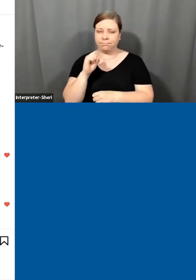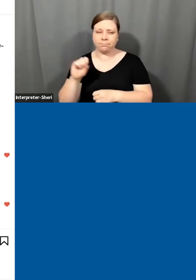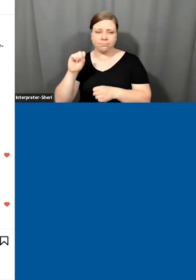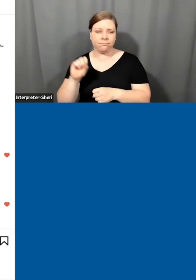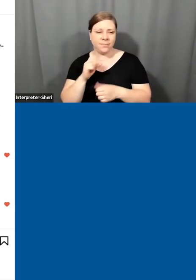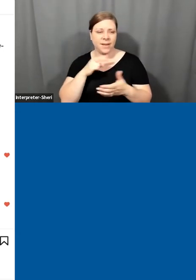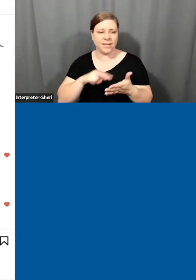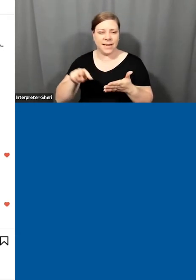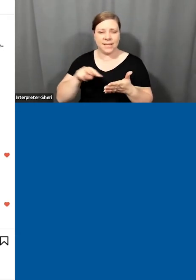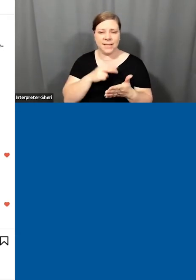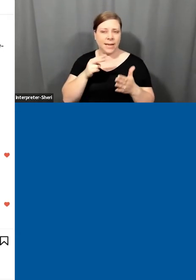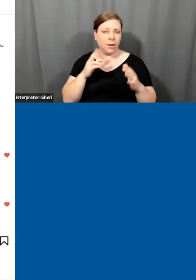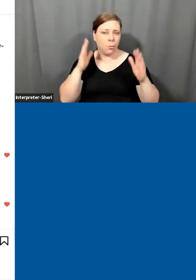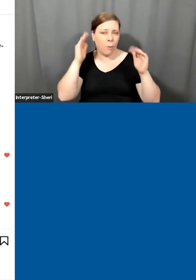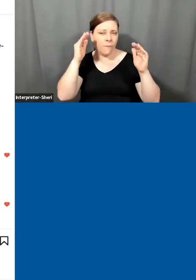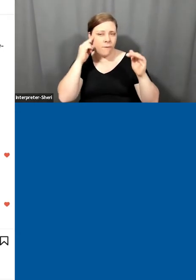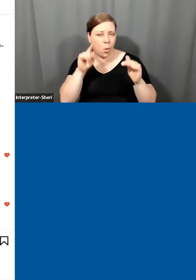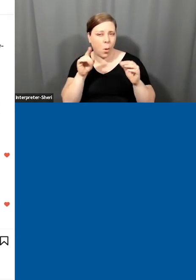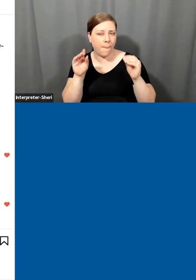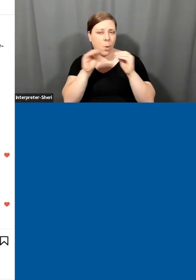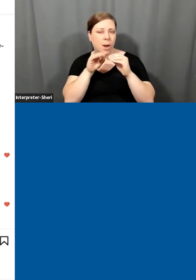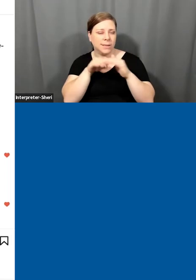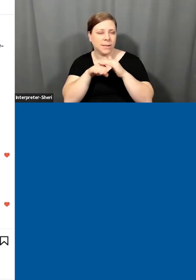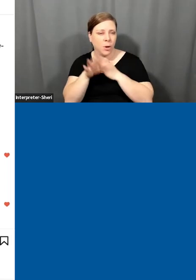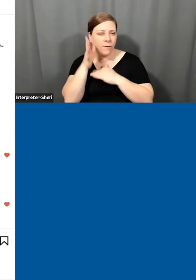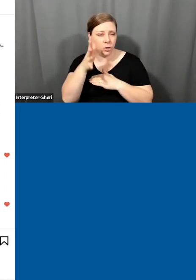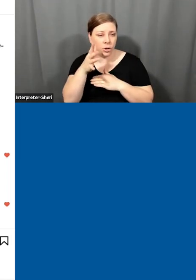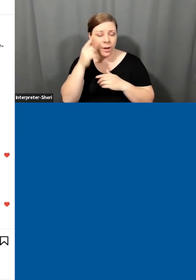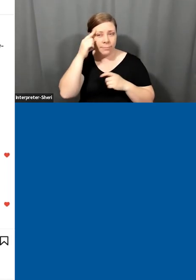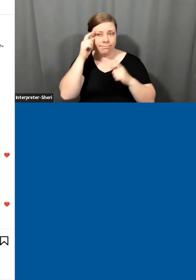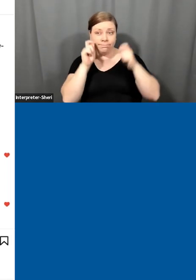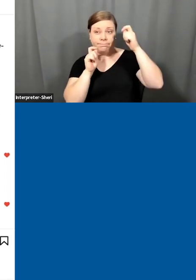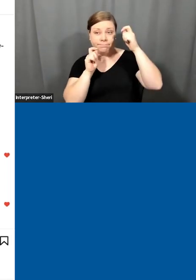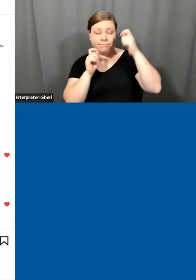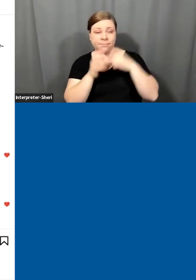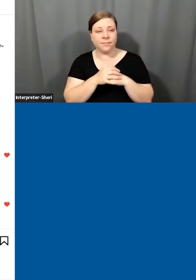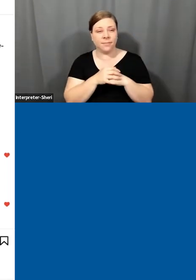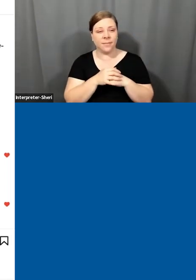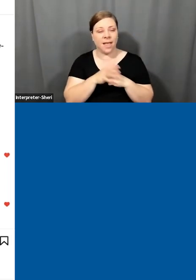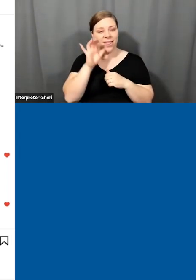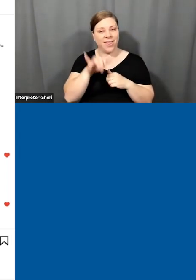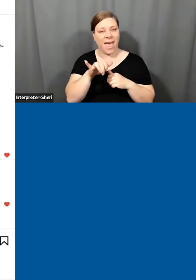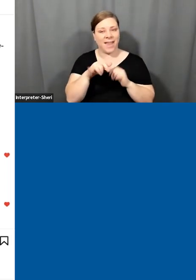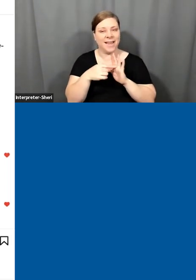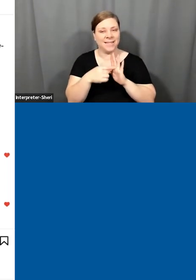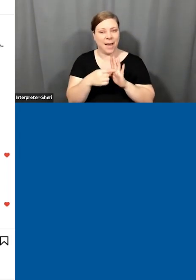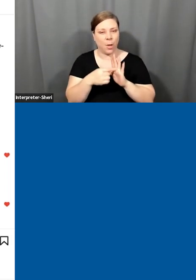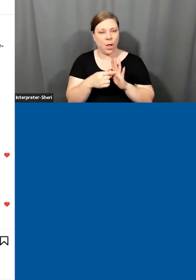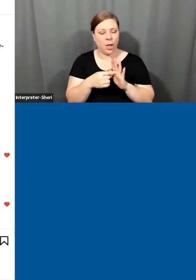to a more accessible future, hopefully. Then raises one eyebrow. In this example, I didn't fully describe myself yet